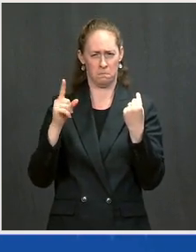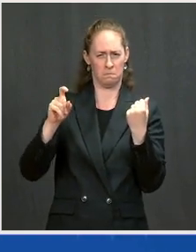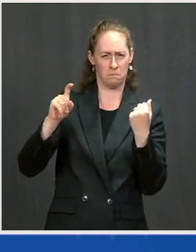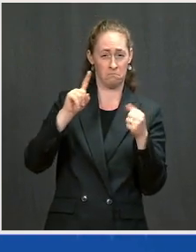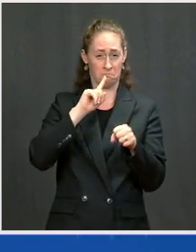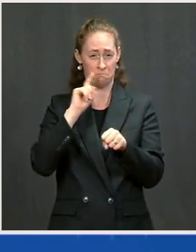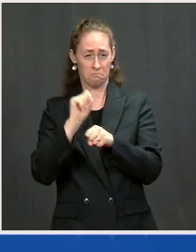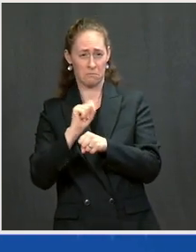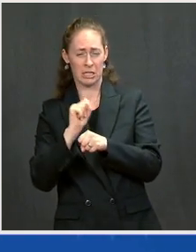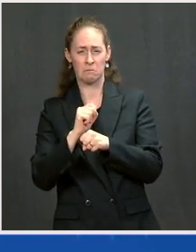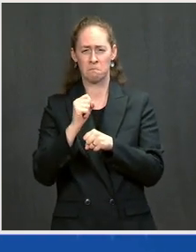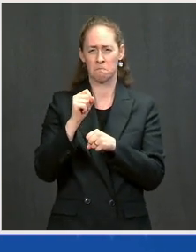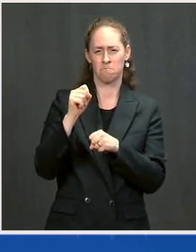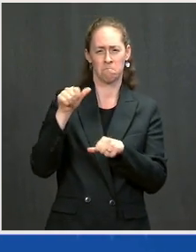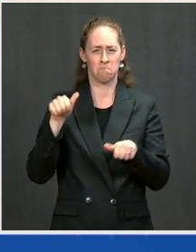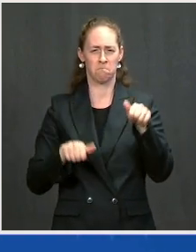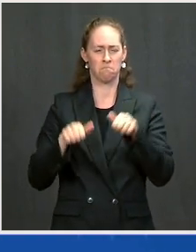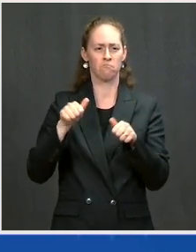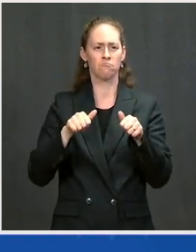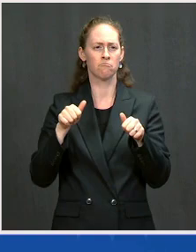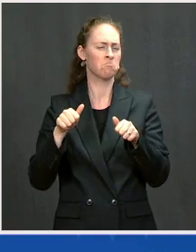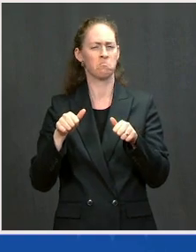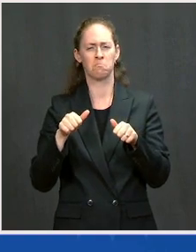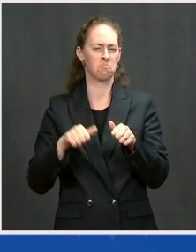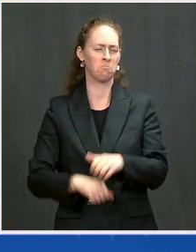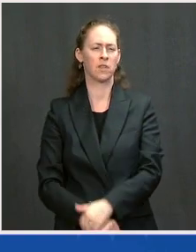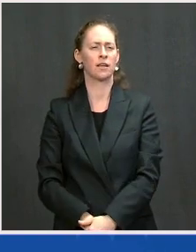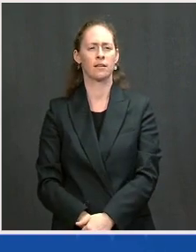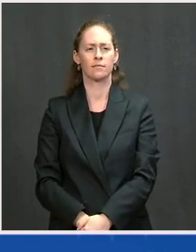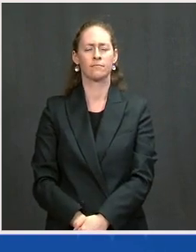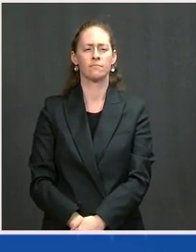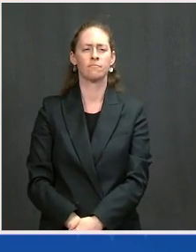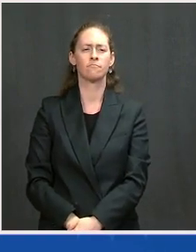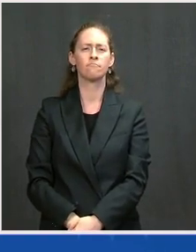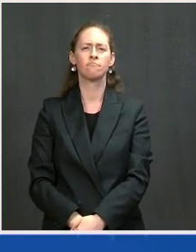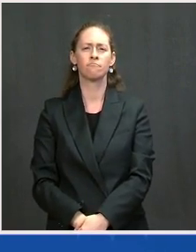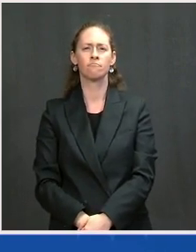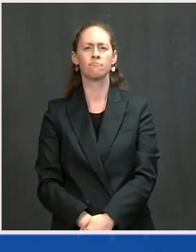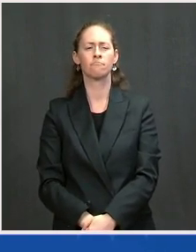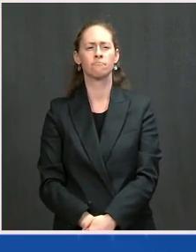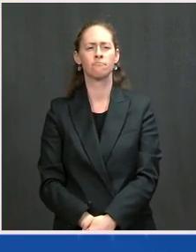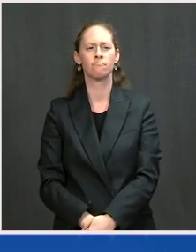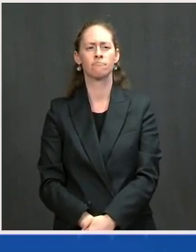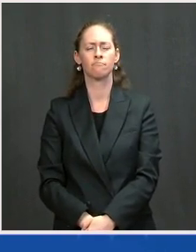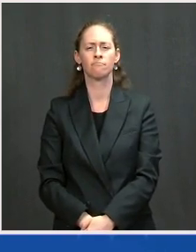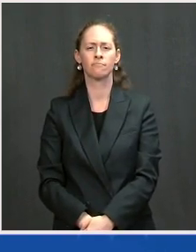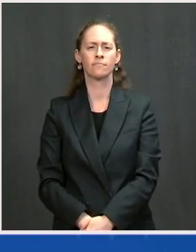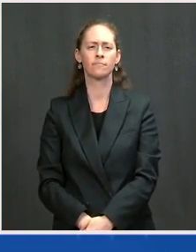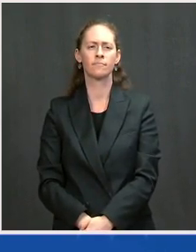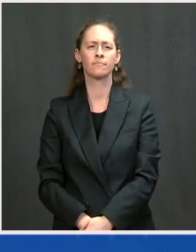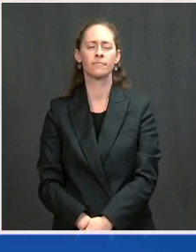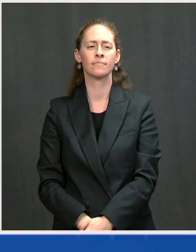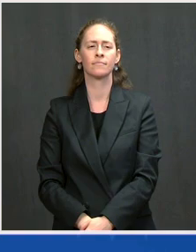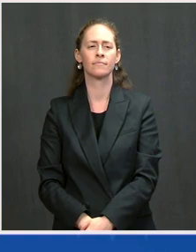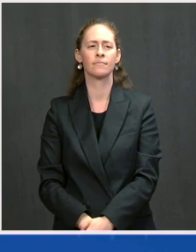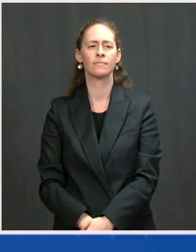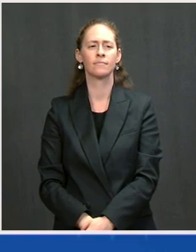Lieutenant believed in the fundamentals. It was how he trained his men, it’s how he’d hand picked them.